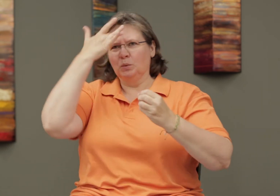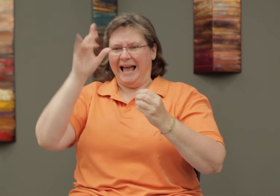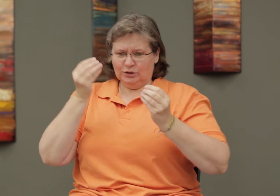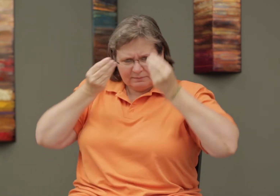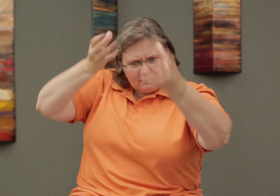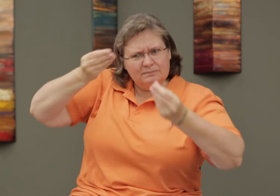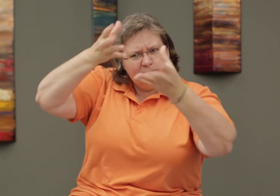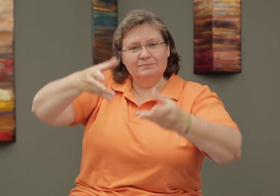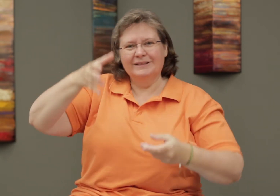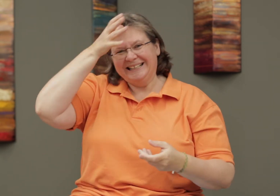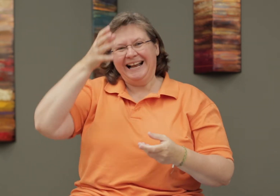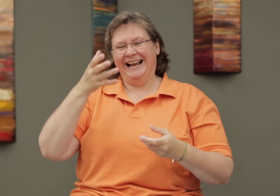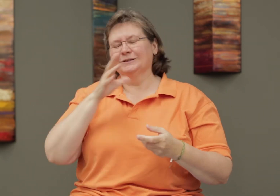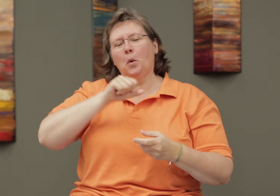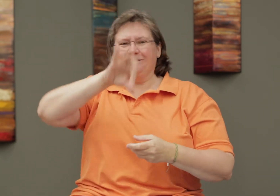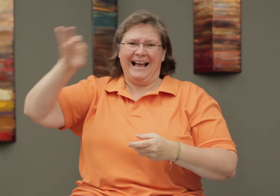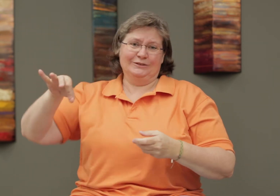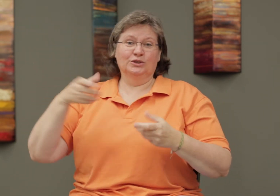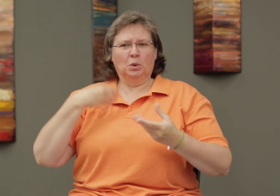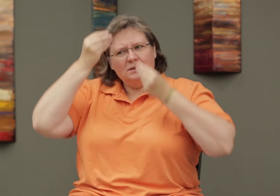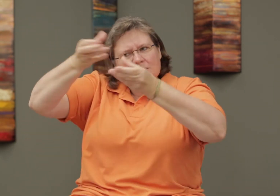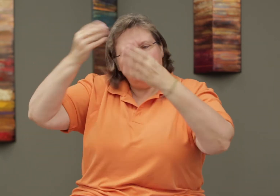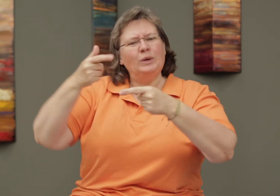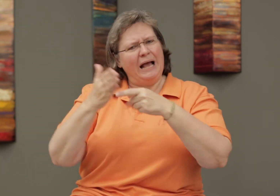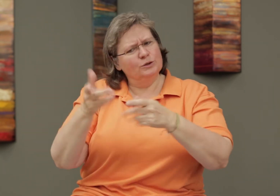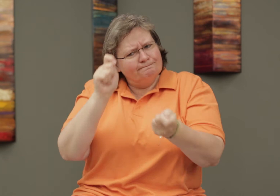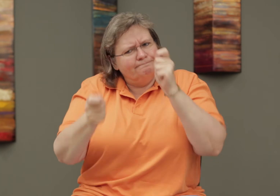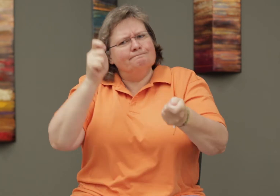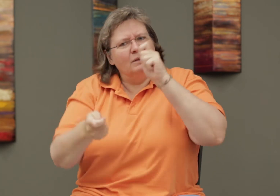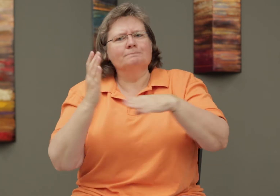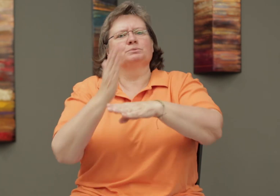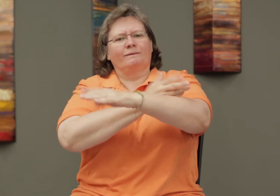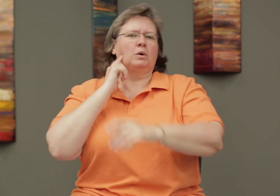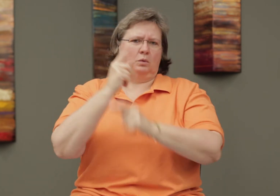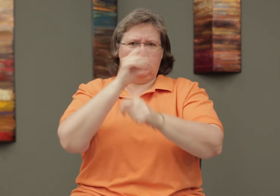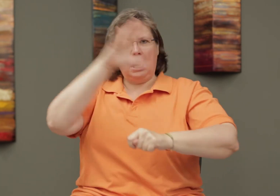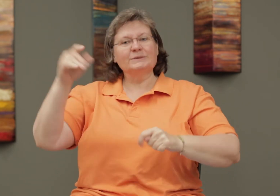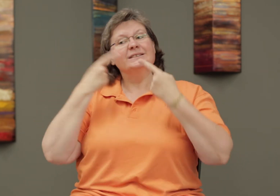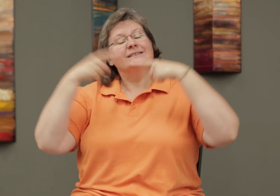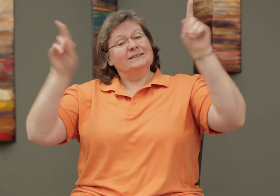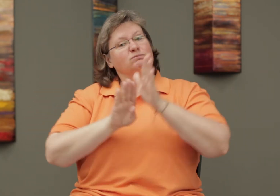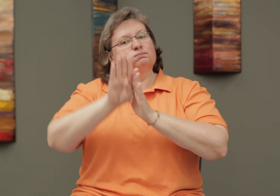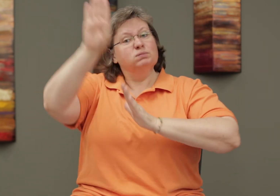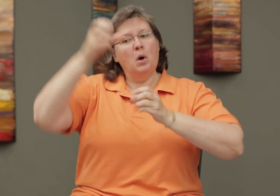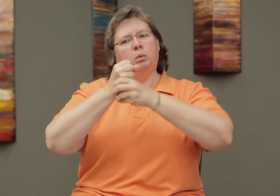Because I listened to Dad's feedback, I was able to pick up on his business. I continued making improvements, and the company succeeded.